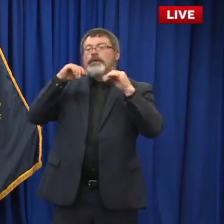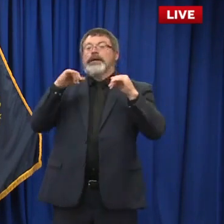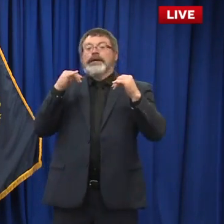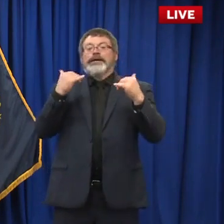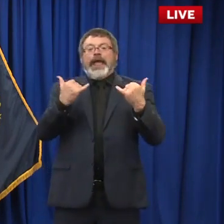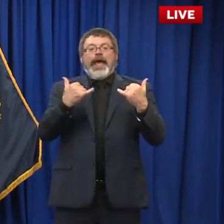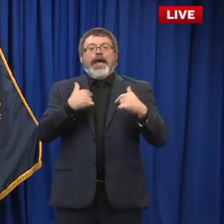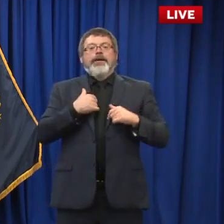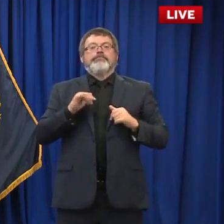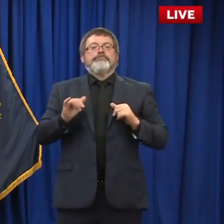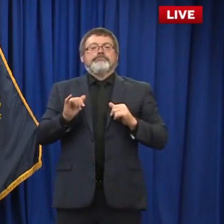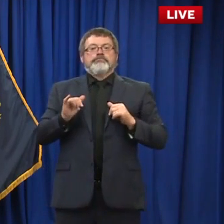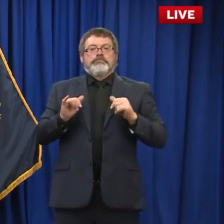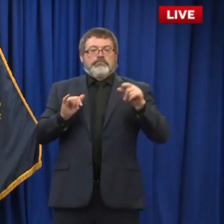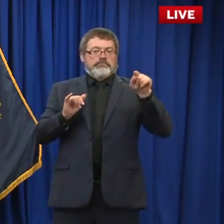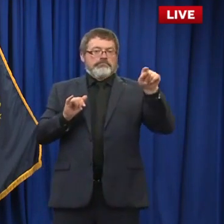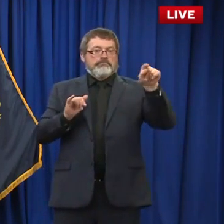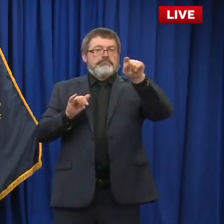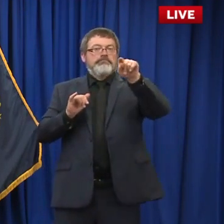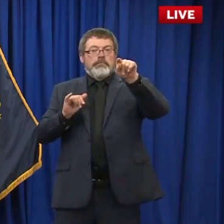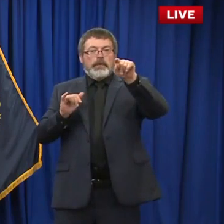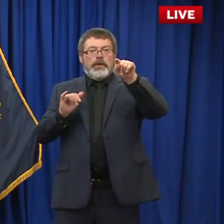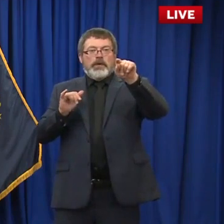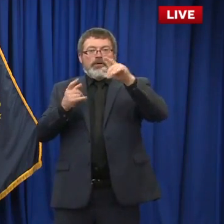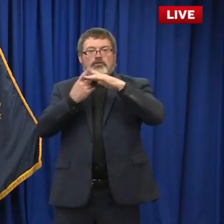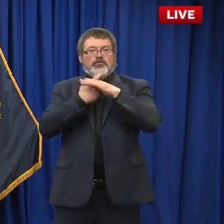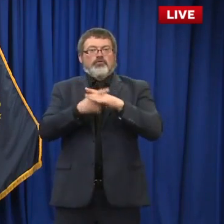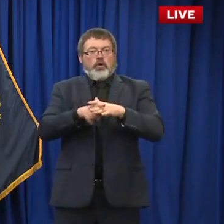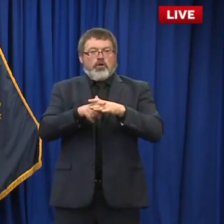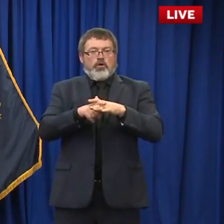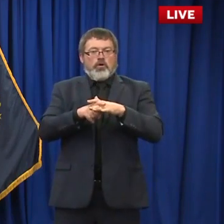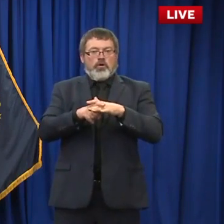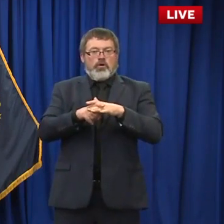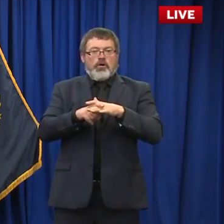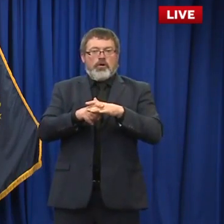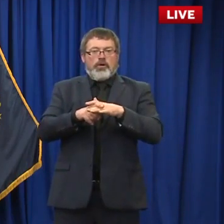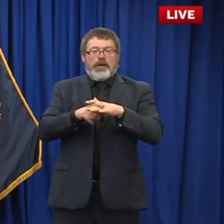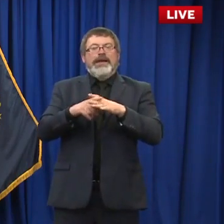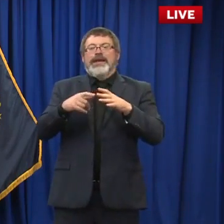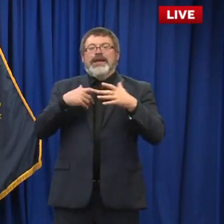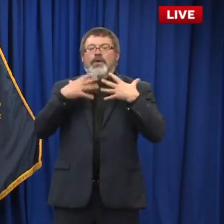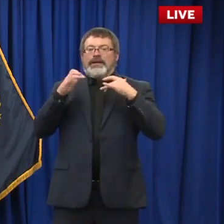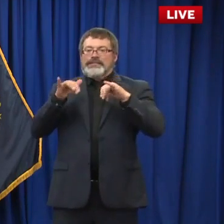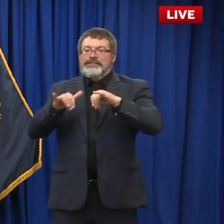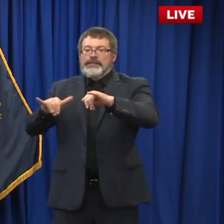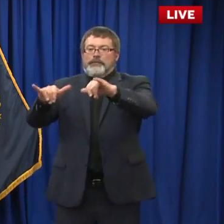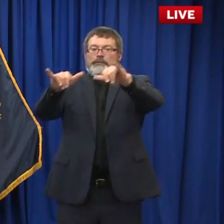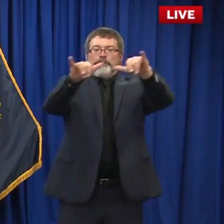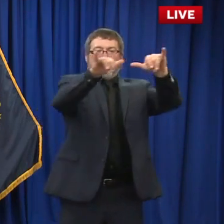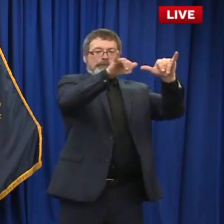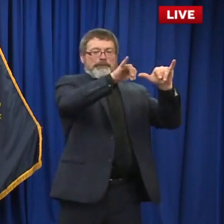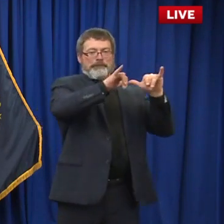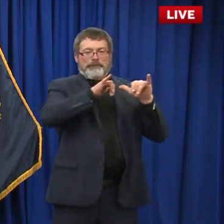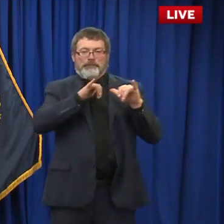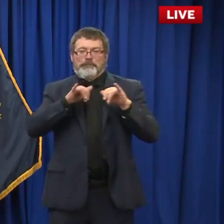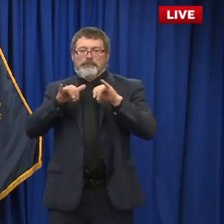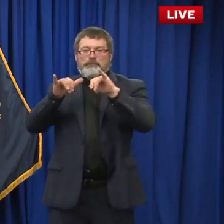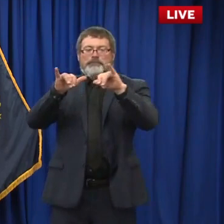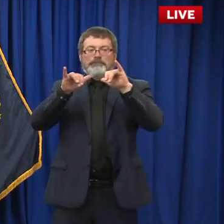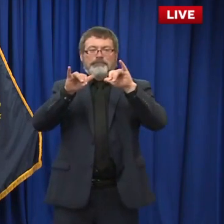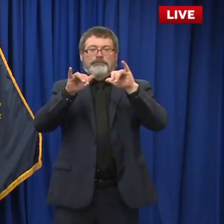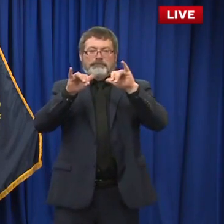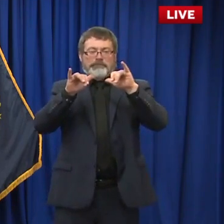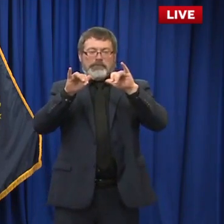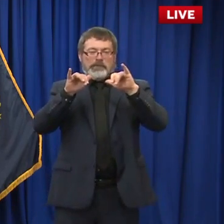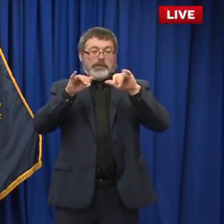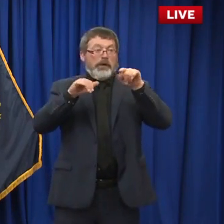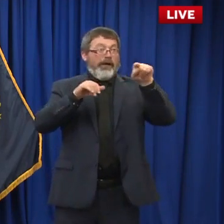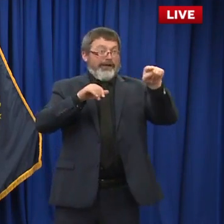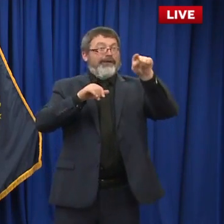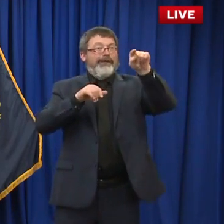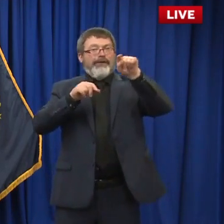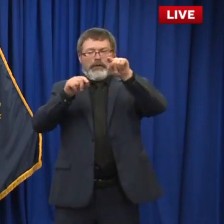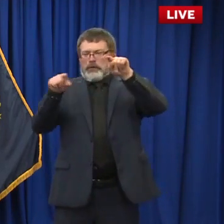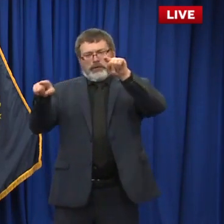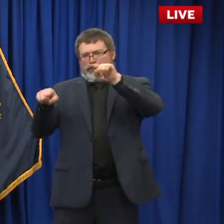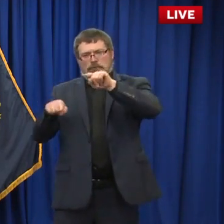I THINK WE REALLY FELT THAT THERE WERE -- THERE WERE A COUPLE HOSPITALS, BECAUSE THERE WAS SOME INCONSISTENCY IN HOW IT WAS BEING DONE, WE FELT IT WAS REALLY IMPORTANT TO PUT